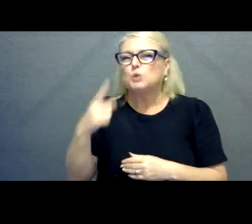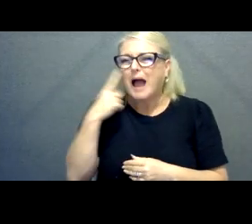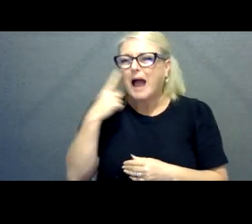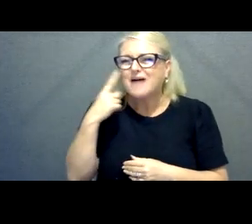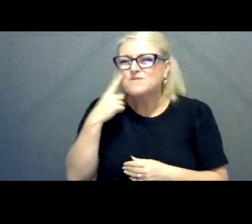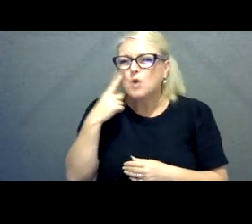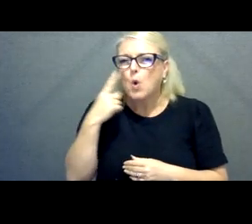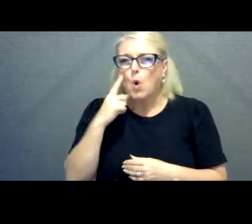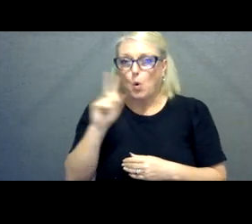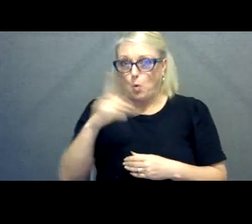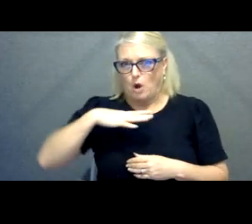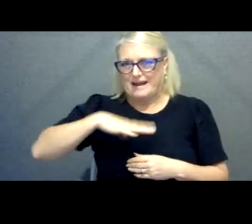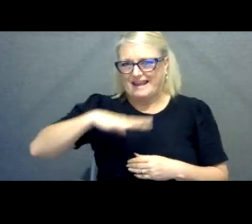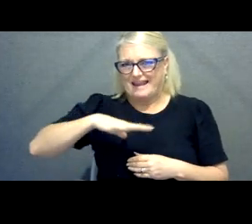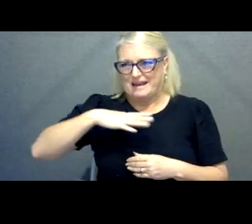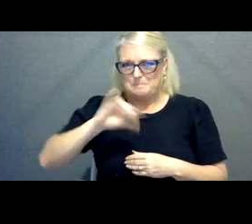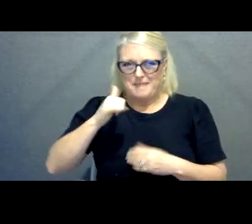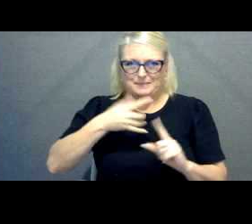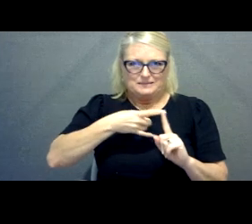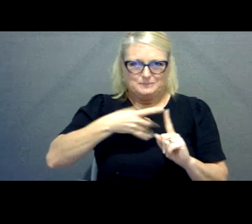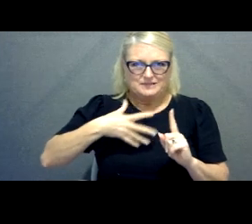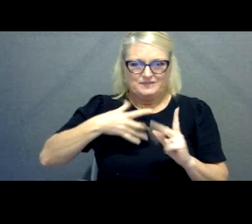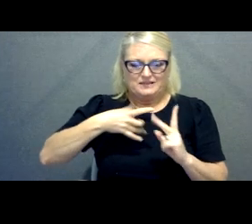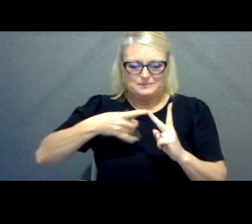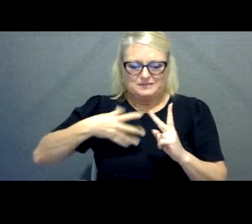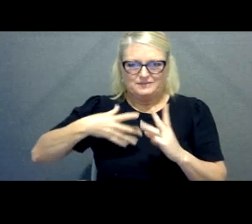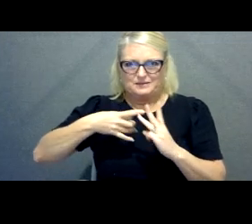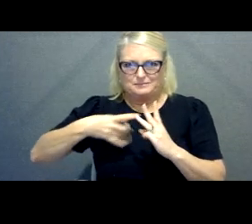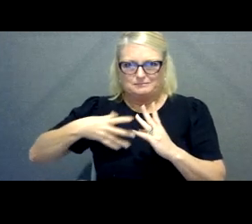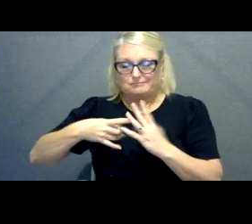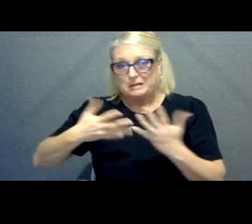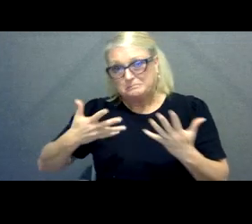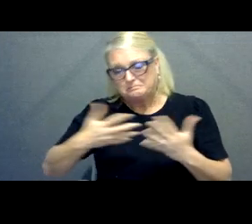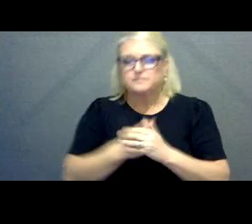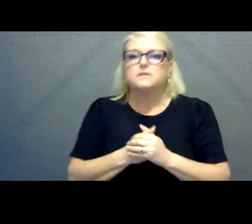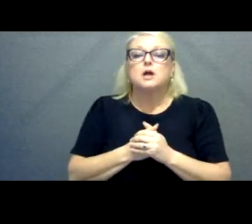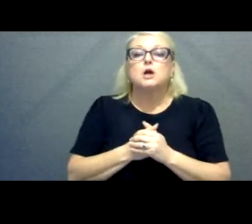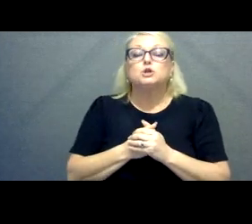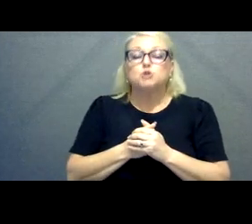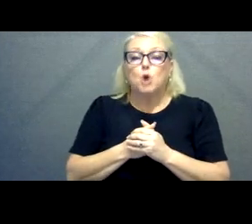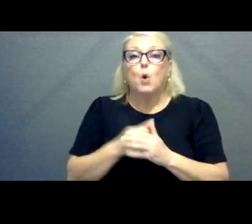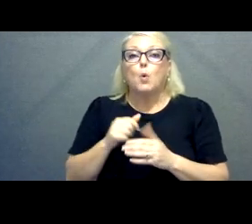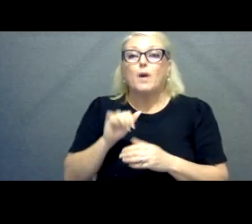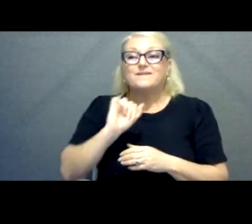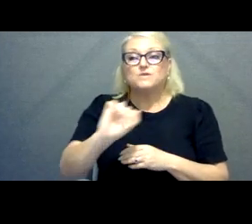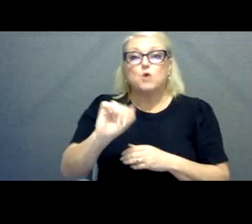your client sees one of our lawyers that partners with us so we call them preferred supplier firms